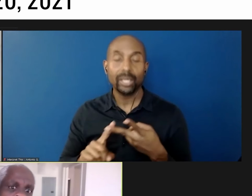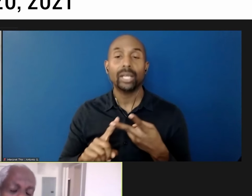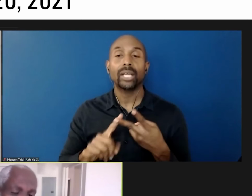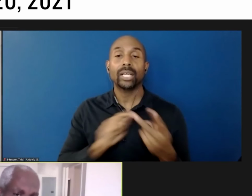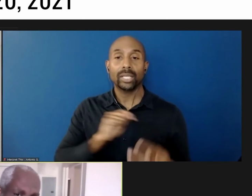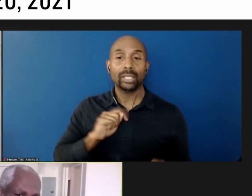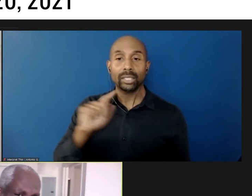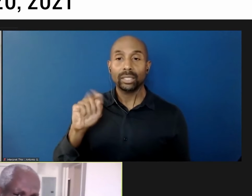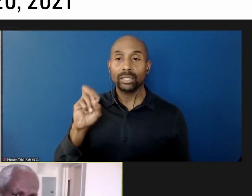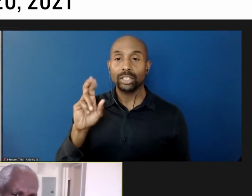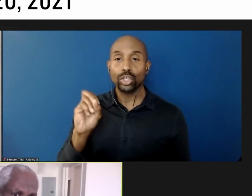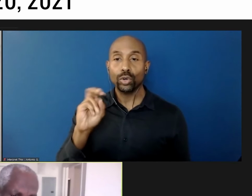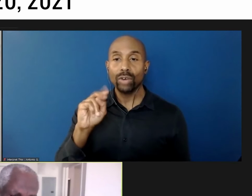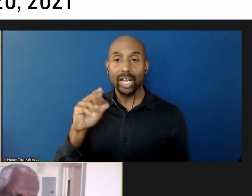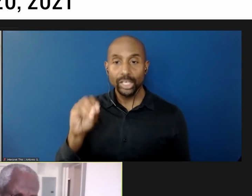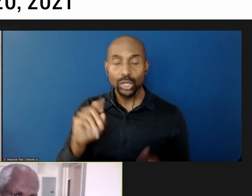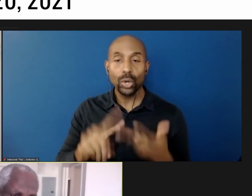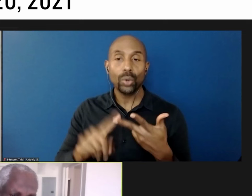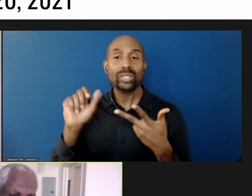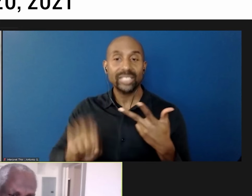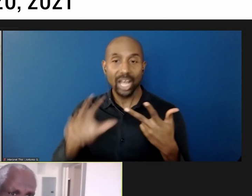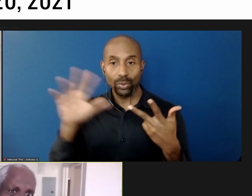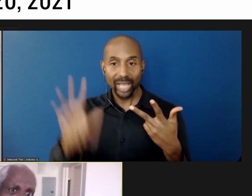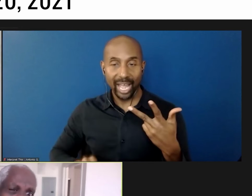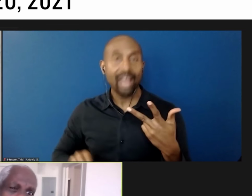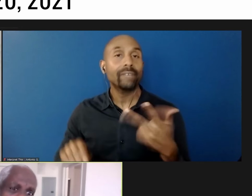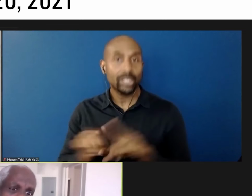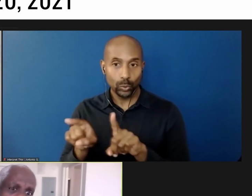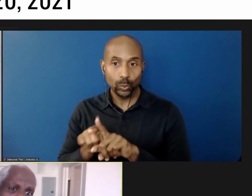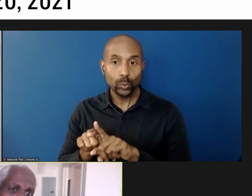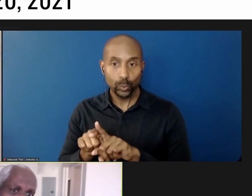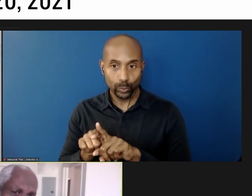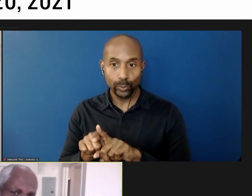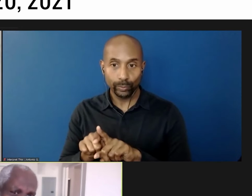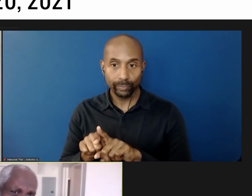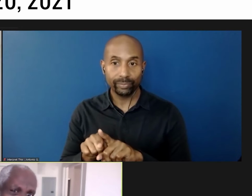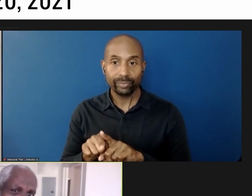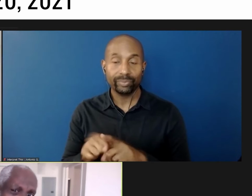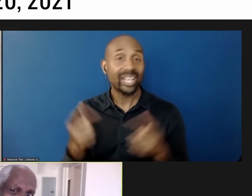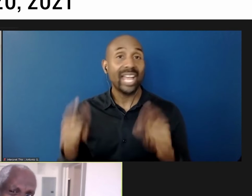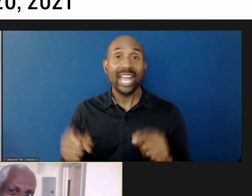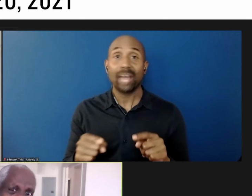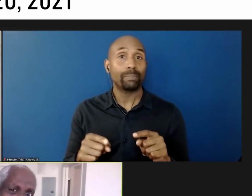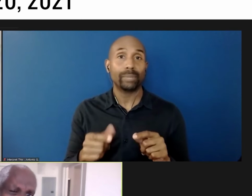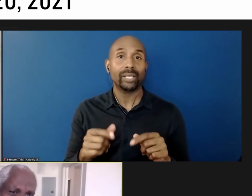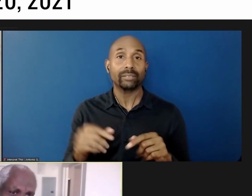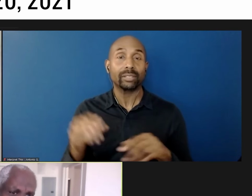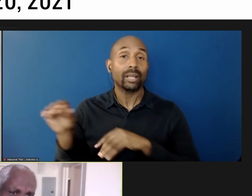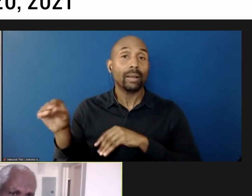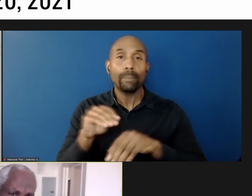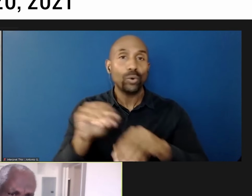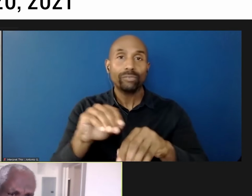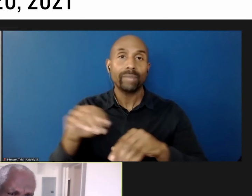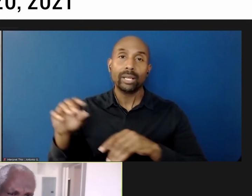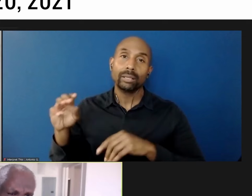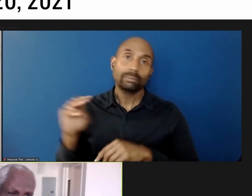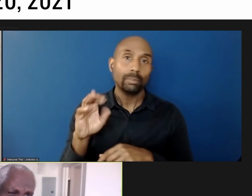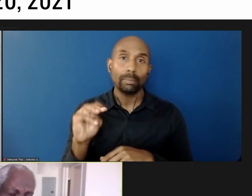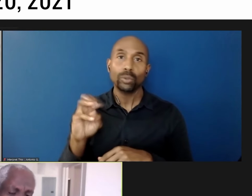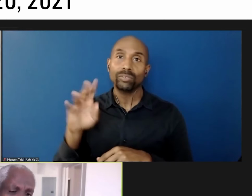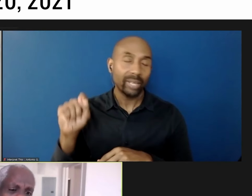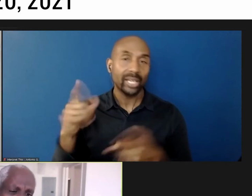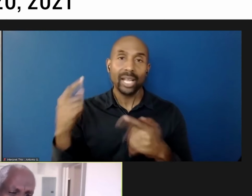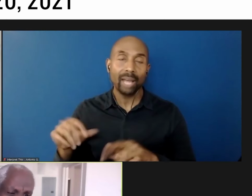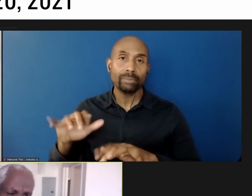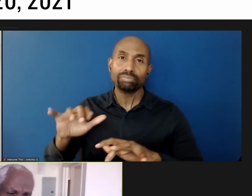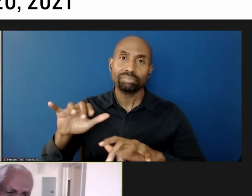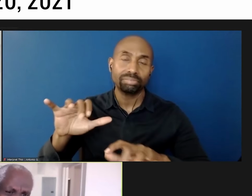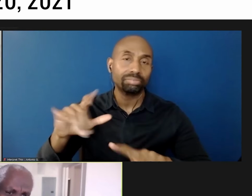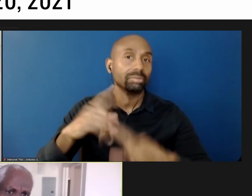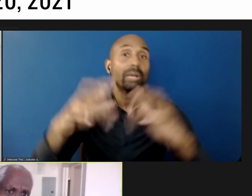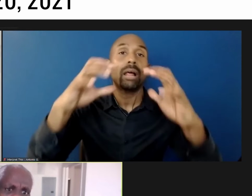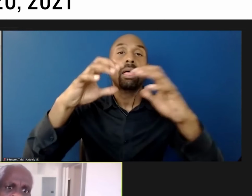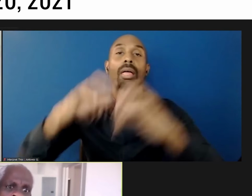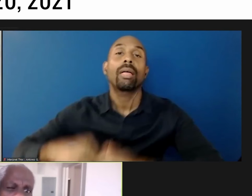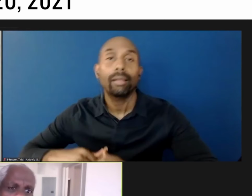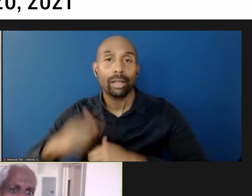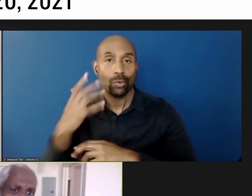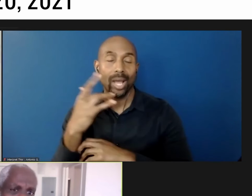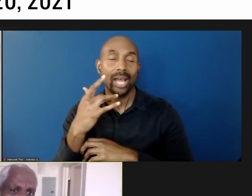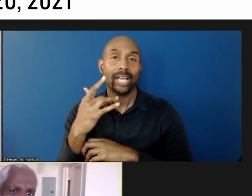were crushed because of a lack of funding and white voices but that I think we need